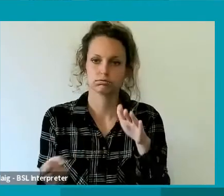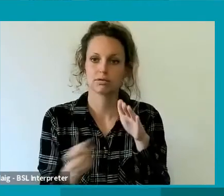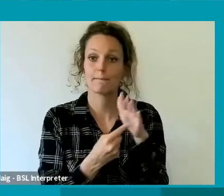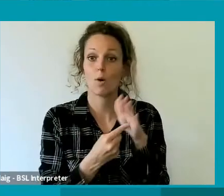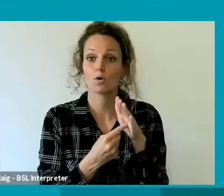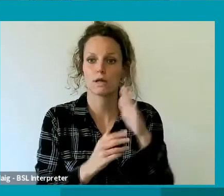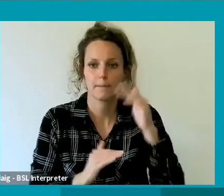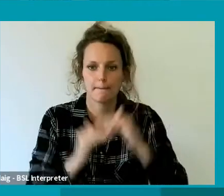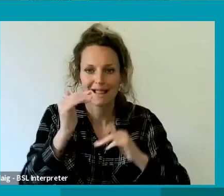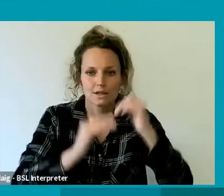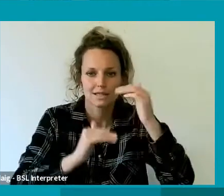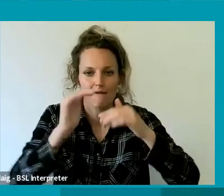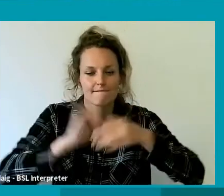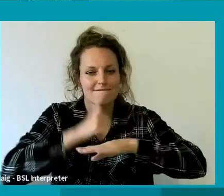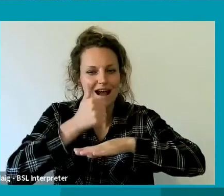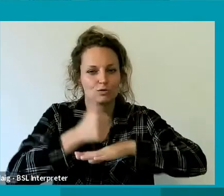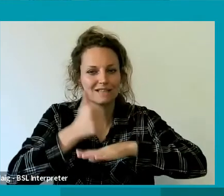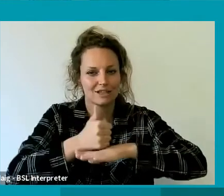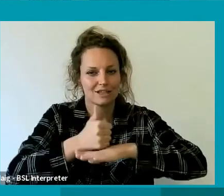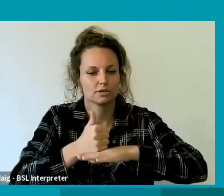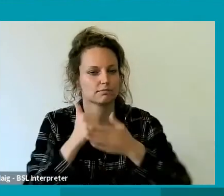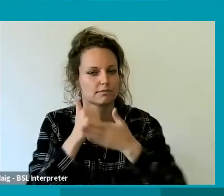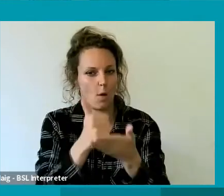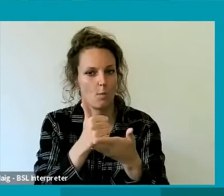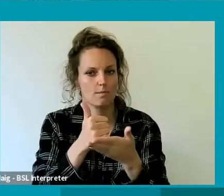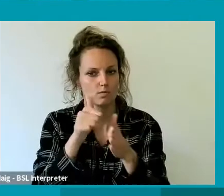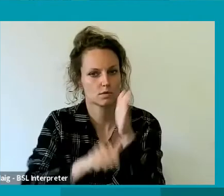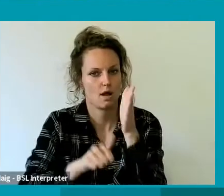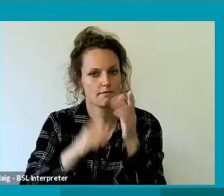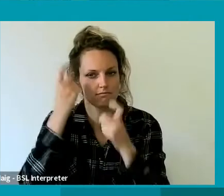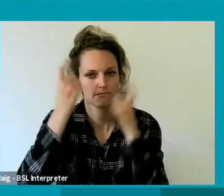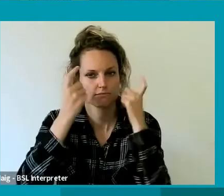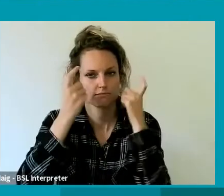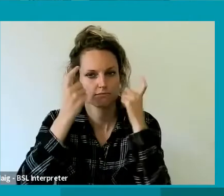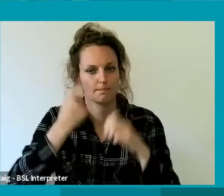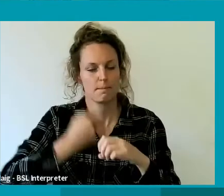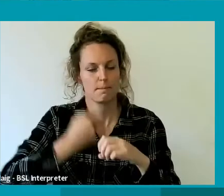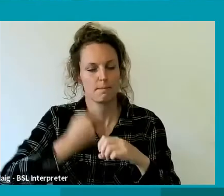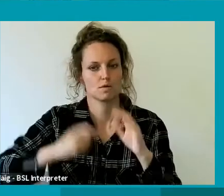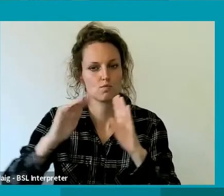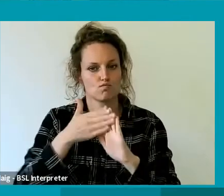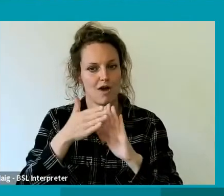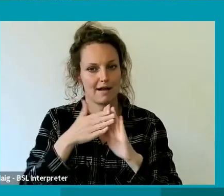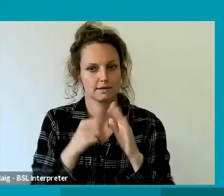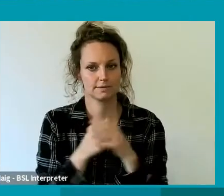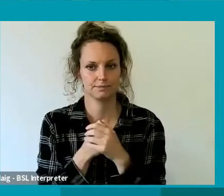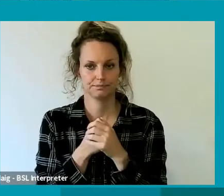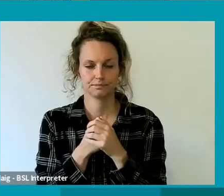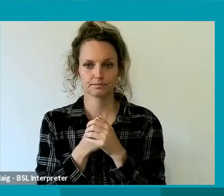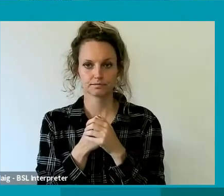start thinking about your personal brand. Once you've done this, you can then start to